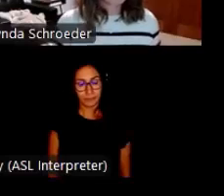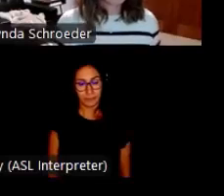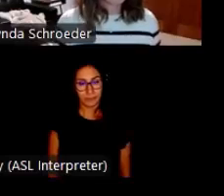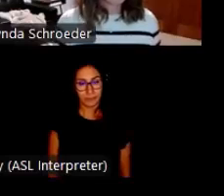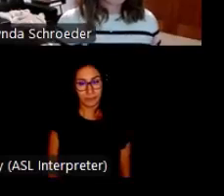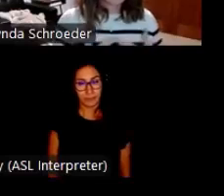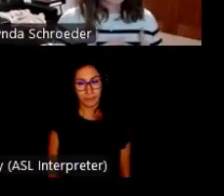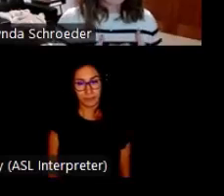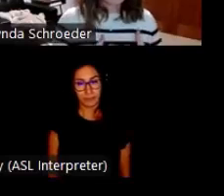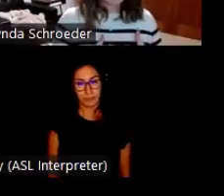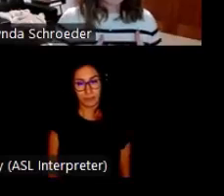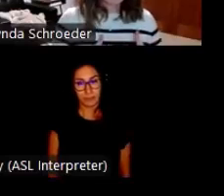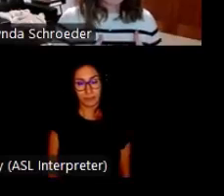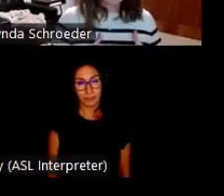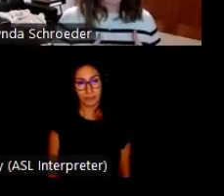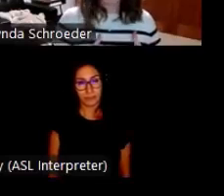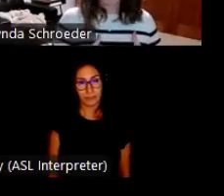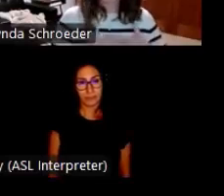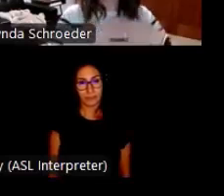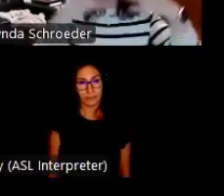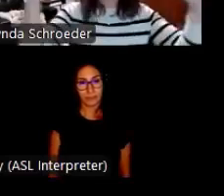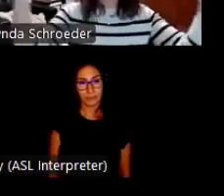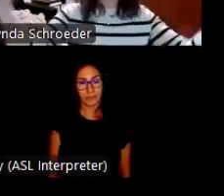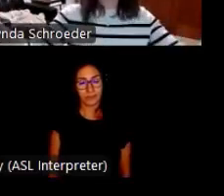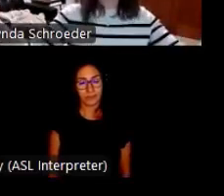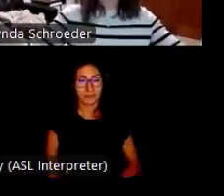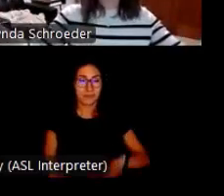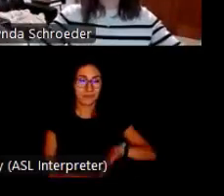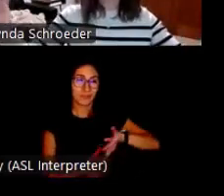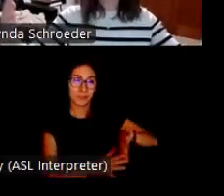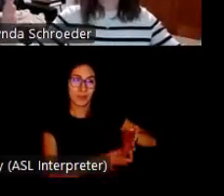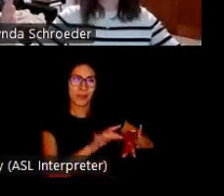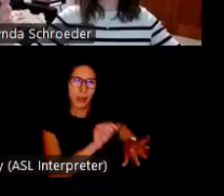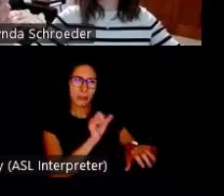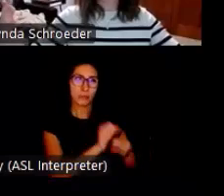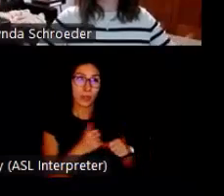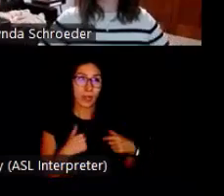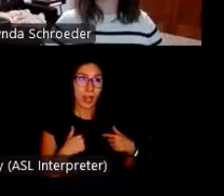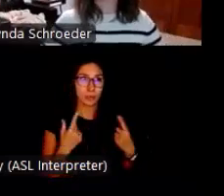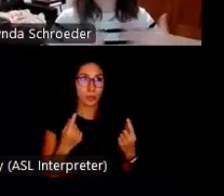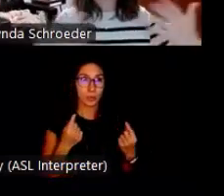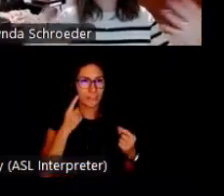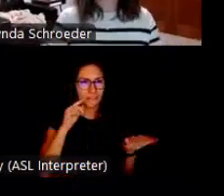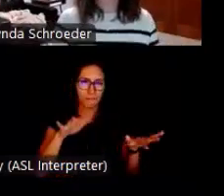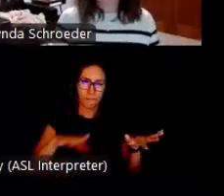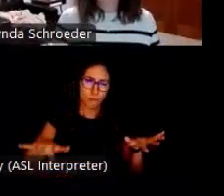So again, that was work that I am doing on a national landscape. We want to reach rural communities broadly.